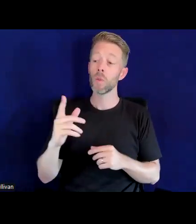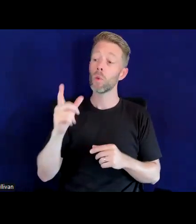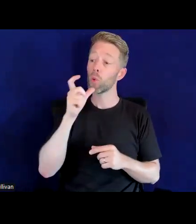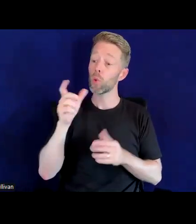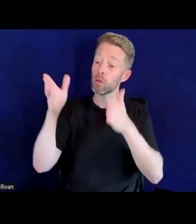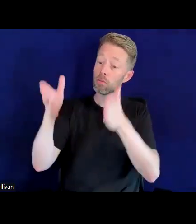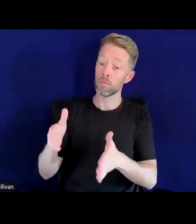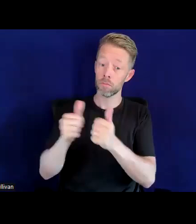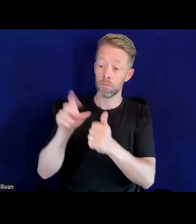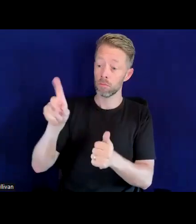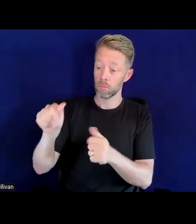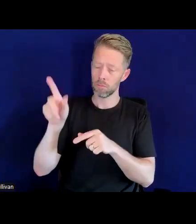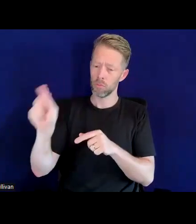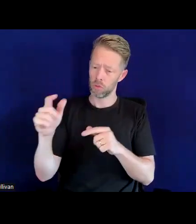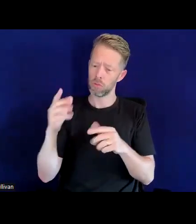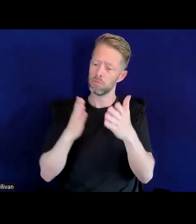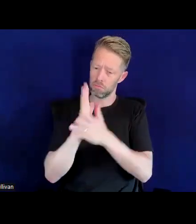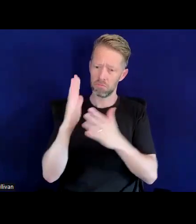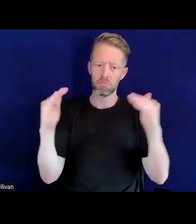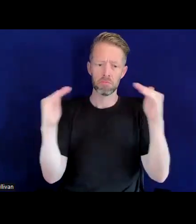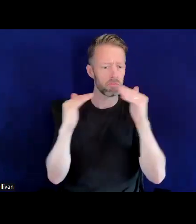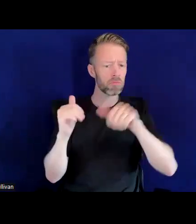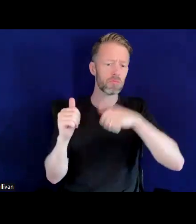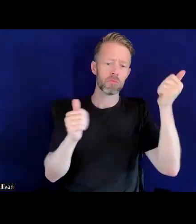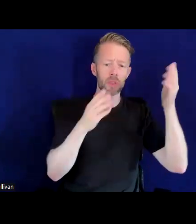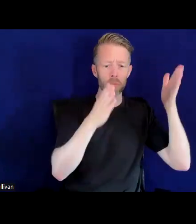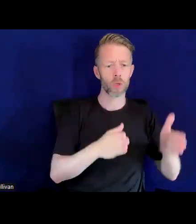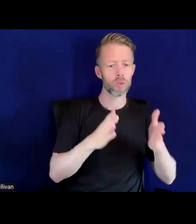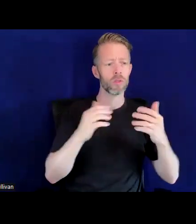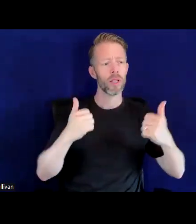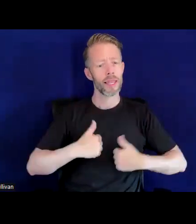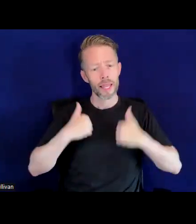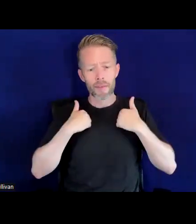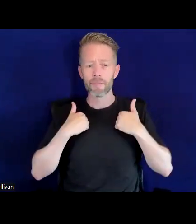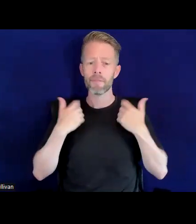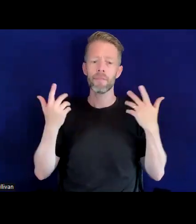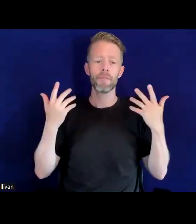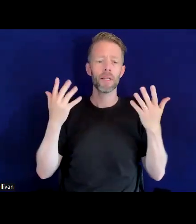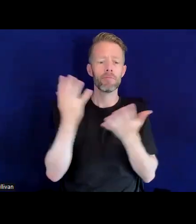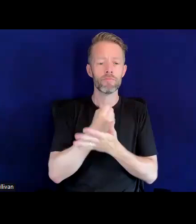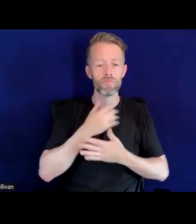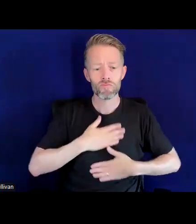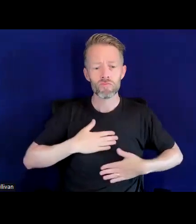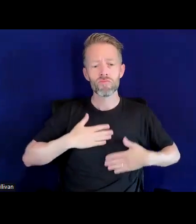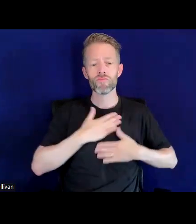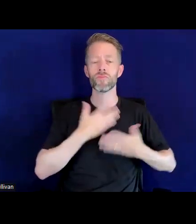civil rights. People with disabilities should have the rights as any other person to be able to live, to recreate, to go